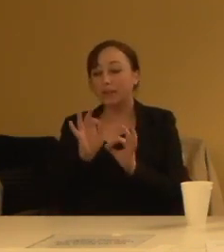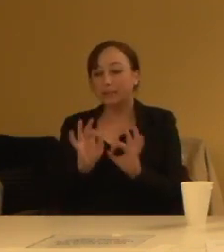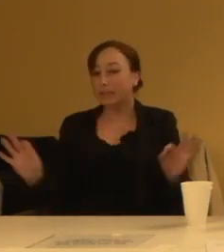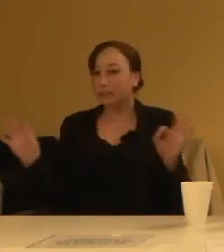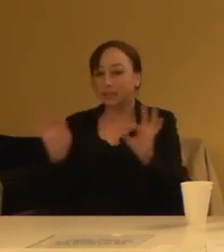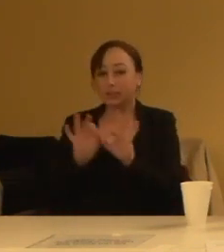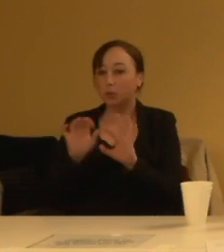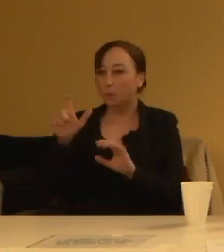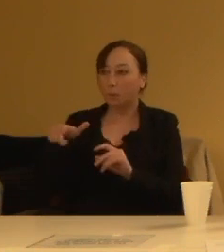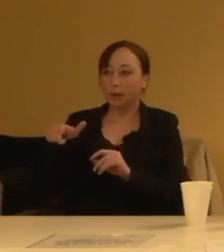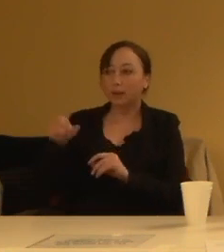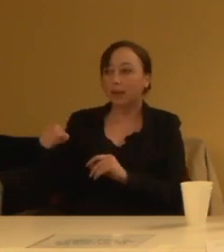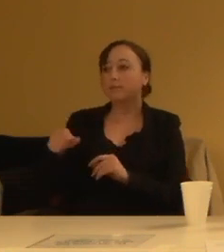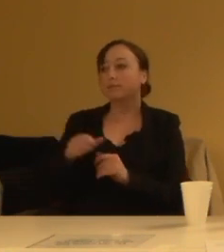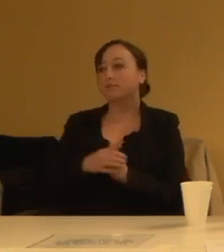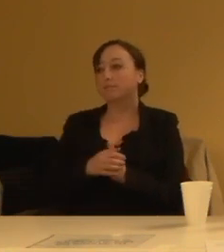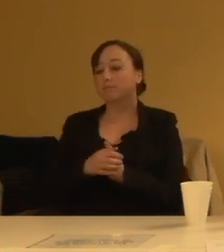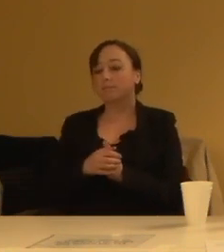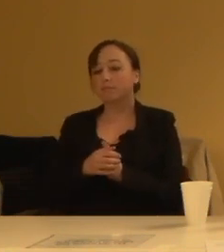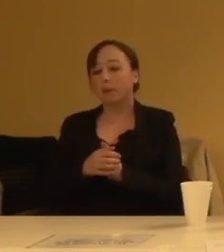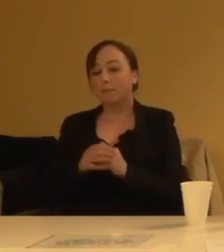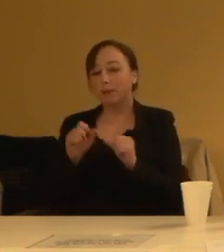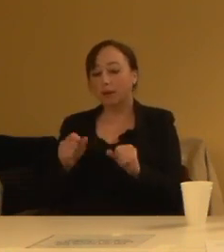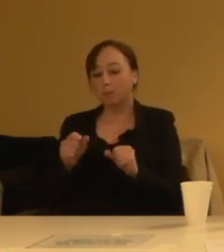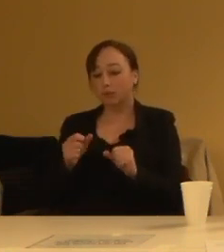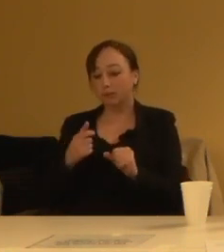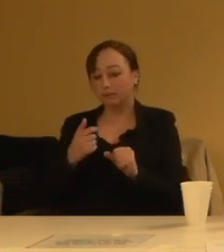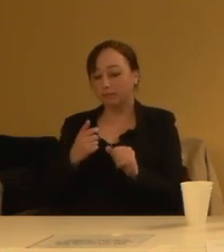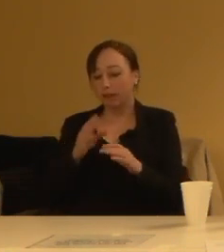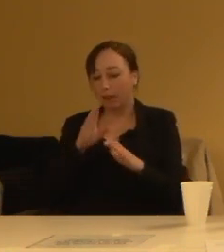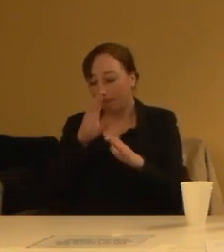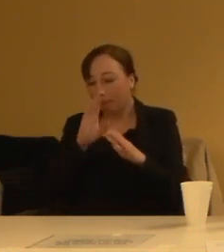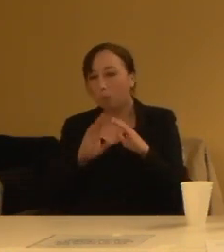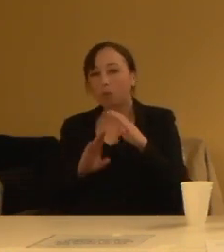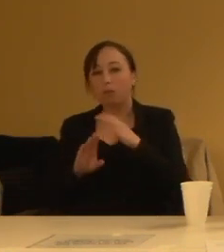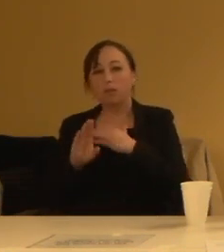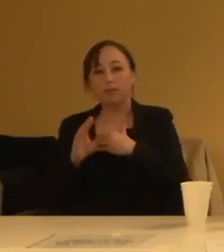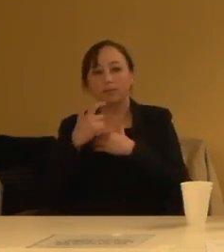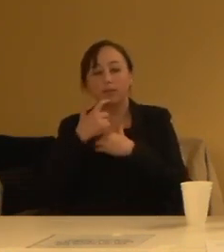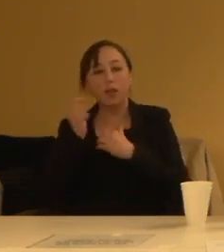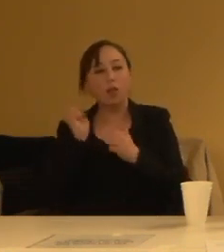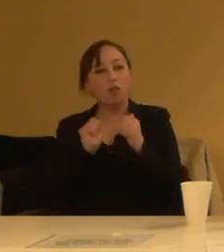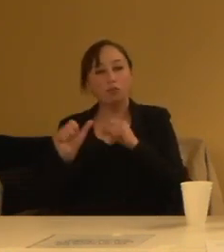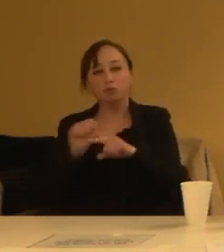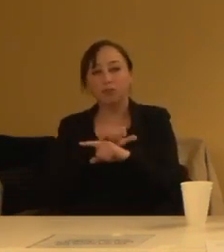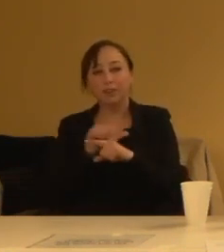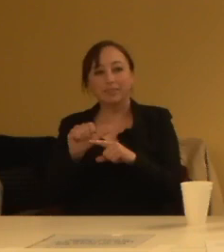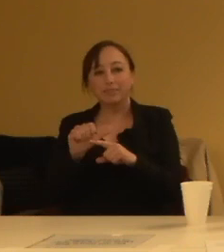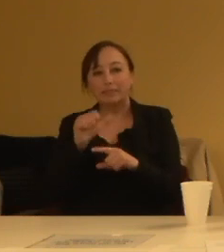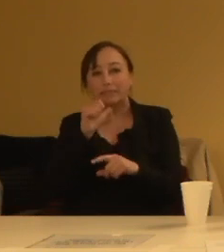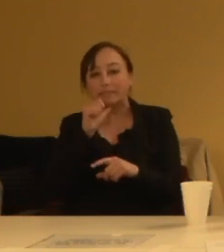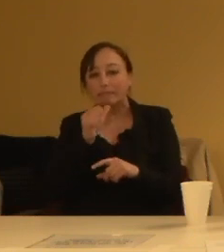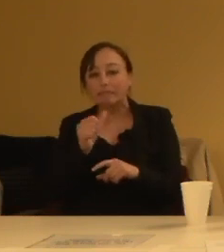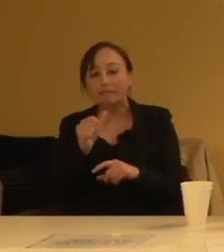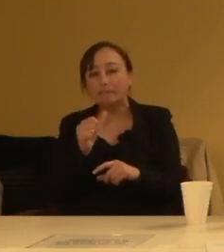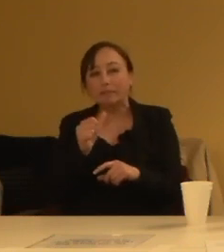the humility to say theater training doesn't actually know how to do it. And you have to look at other disciplines,